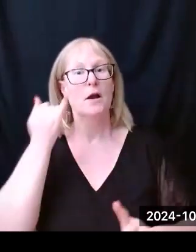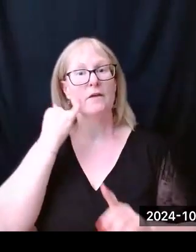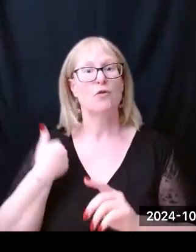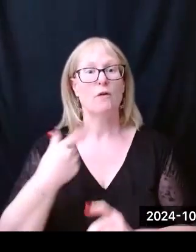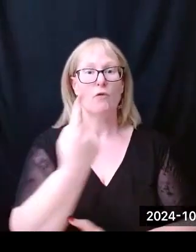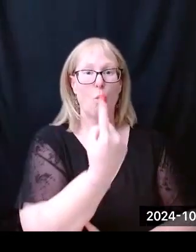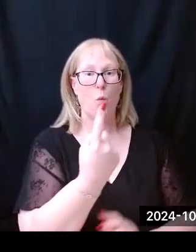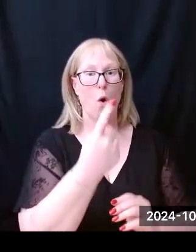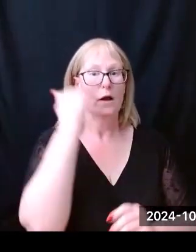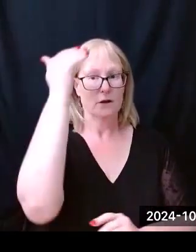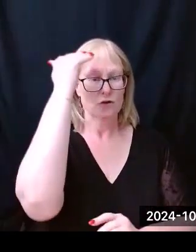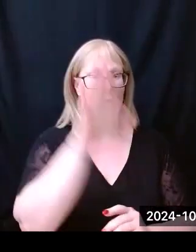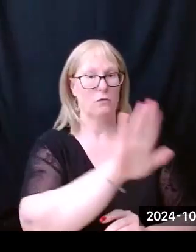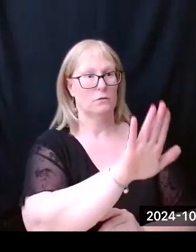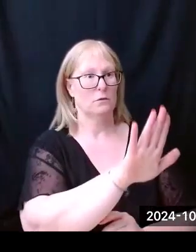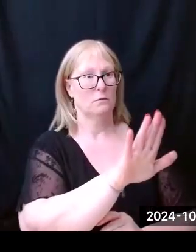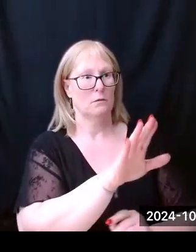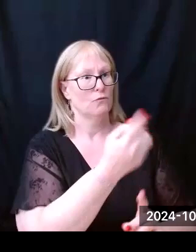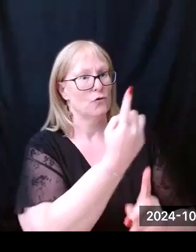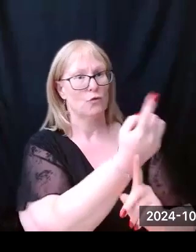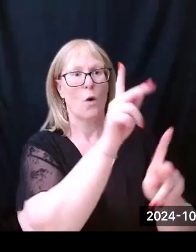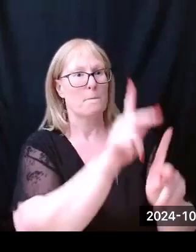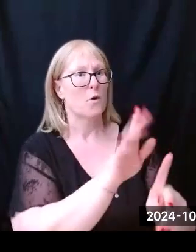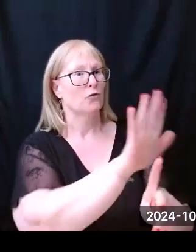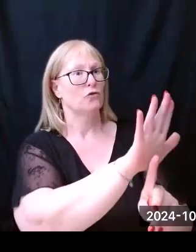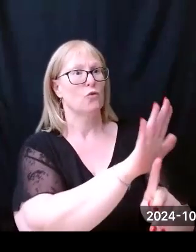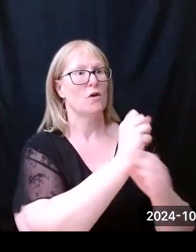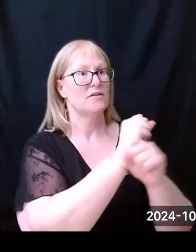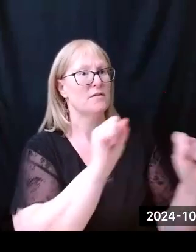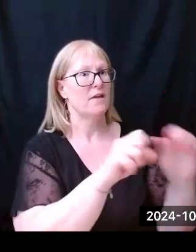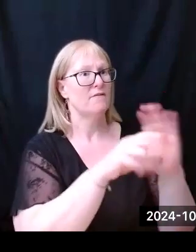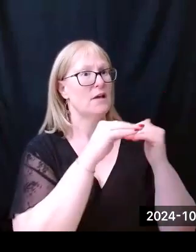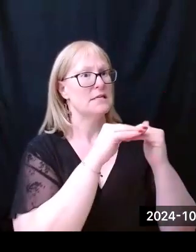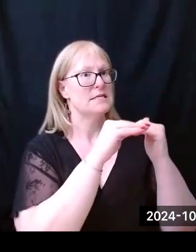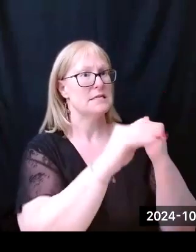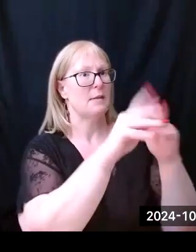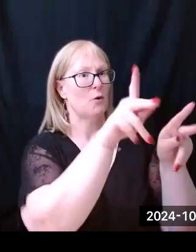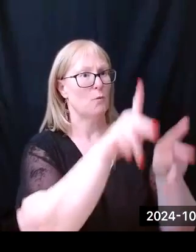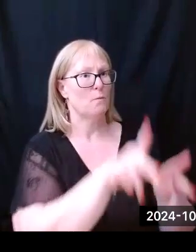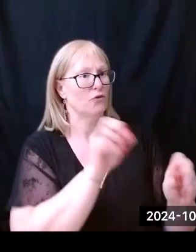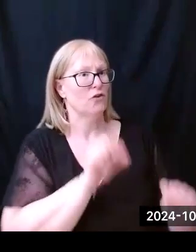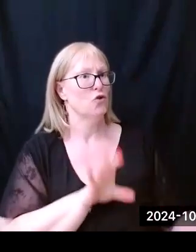to be your safe, stable person that you can connect back to